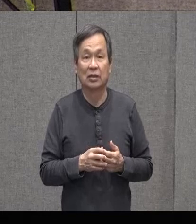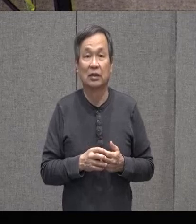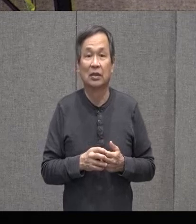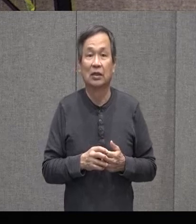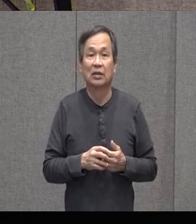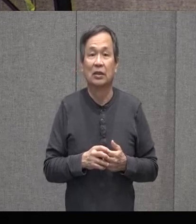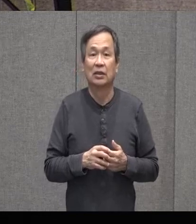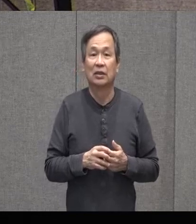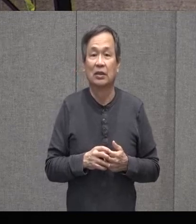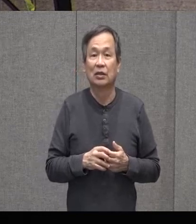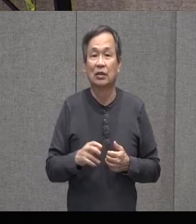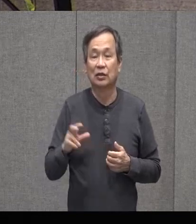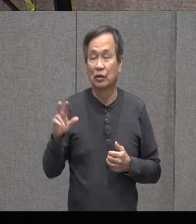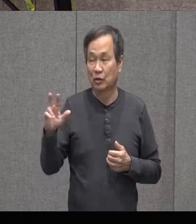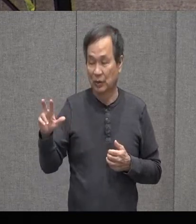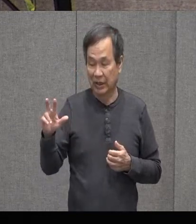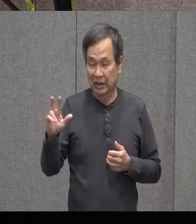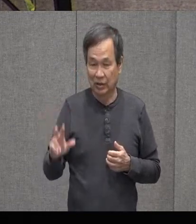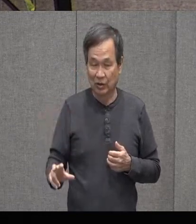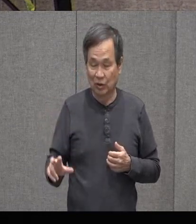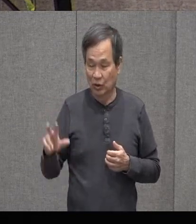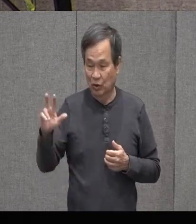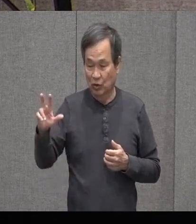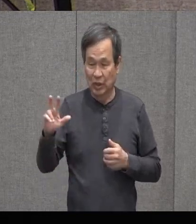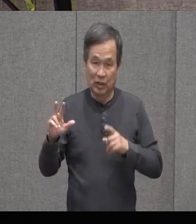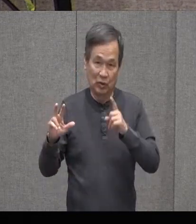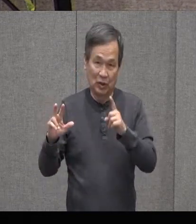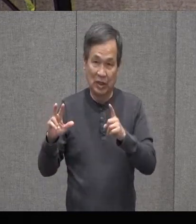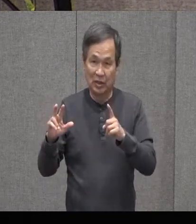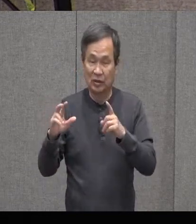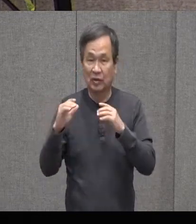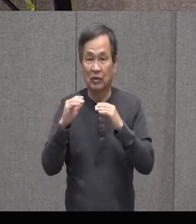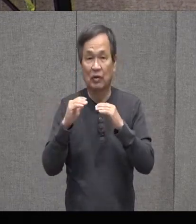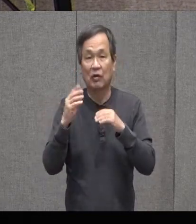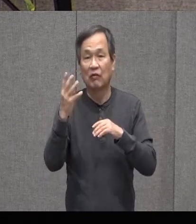Three and one and three and one is going to give me four and four more.